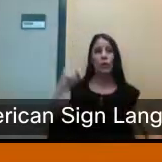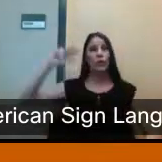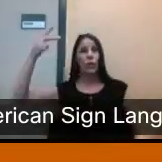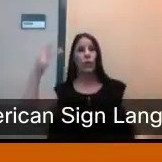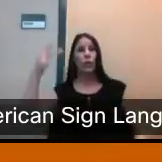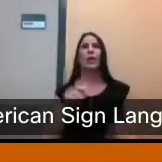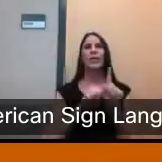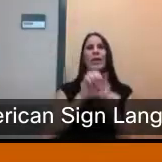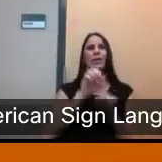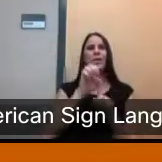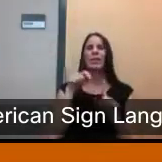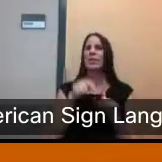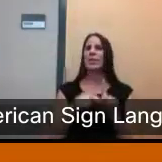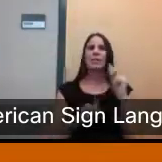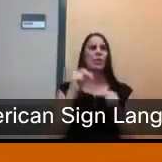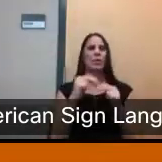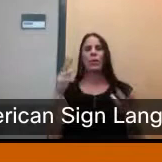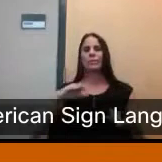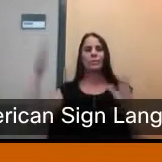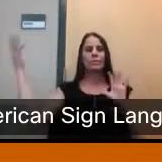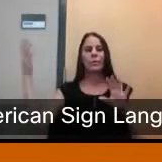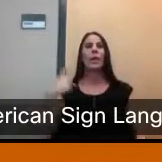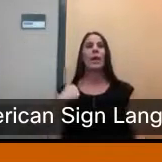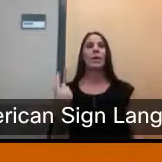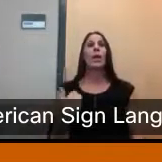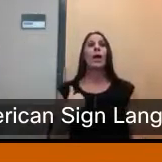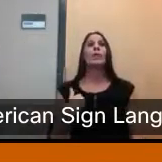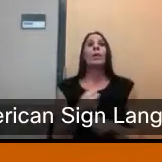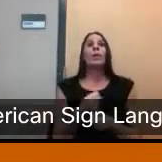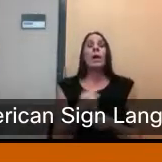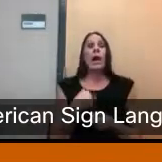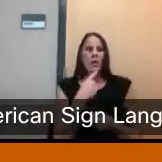have my classes on the top floor and I'd say this is annoying to me. I want you my students